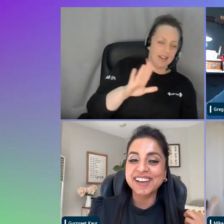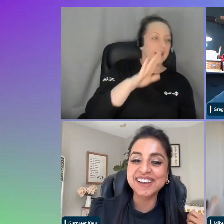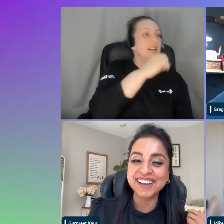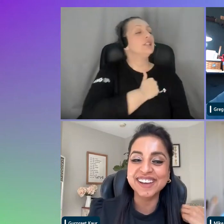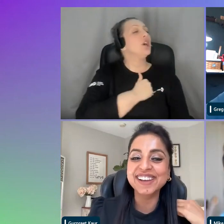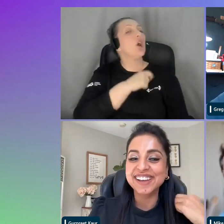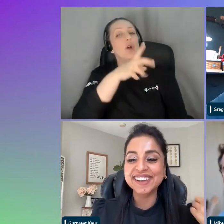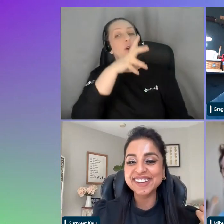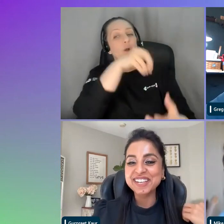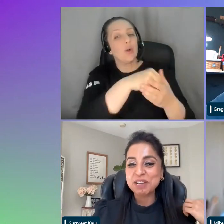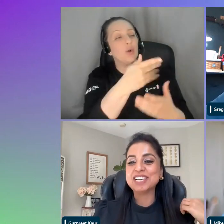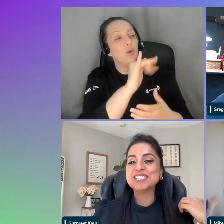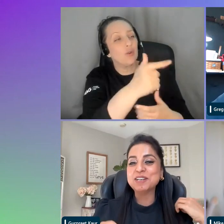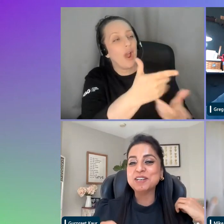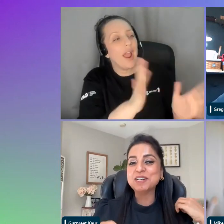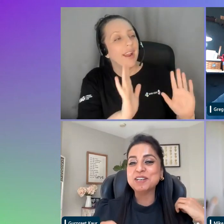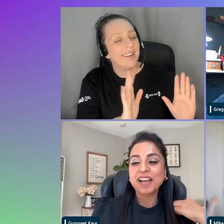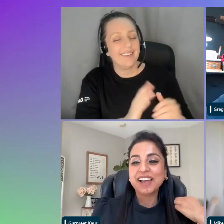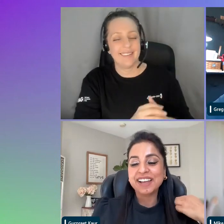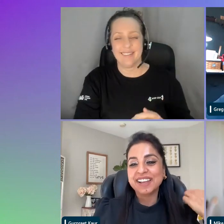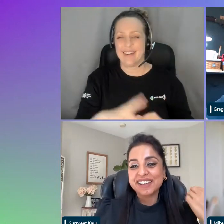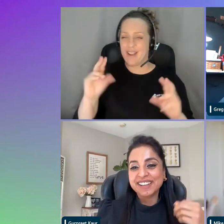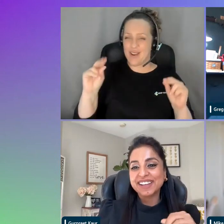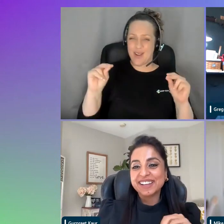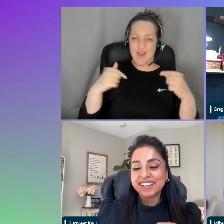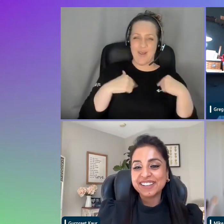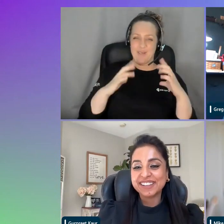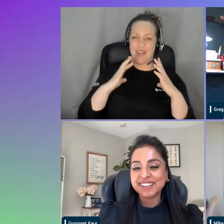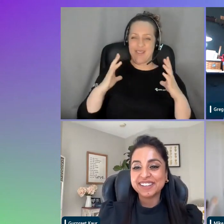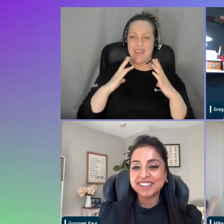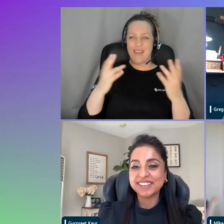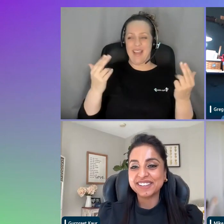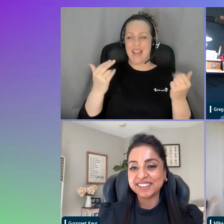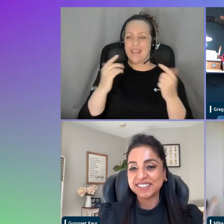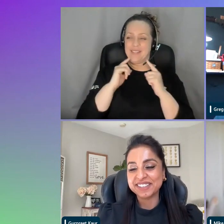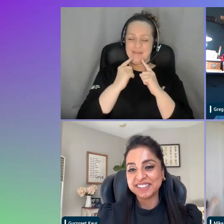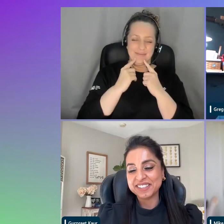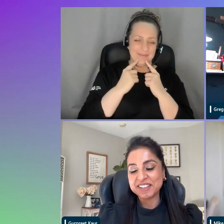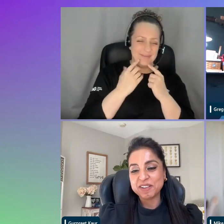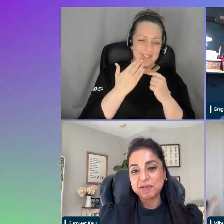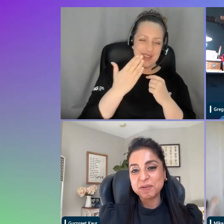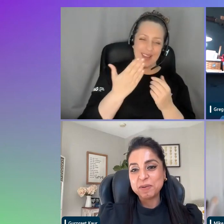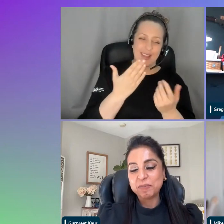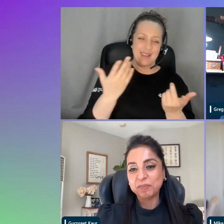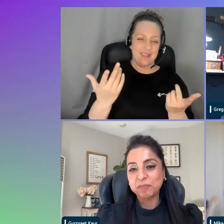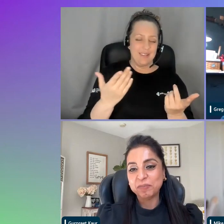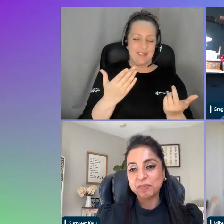here too. >> Oh. No, no, that's absolutely fine. And thank thanks to both of you for that. Good snapshot